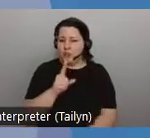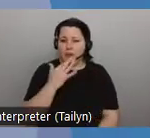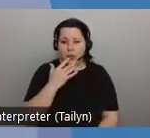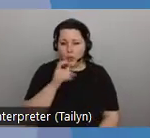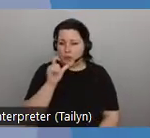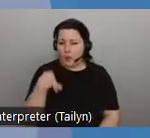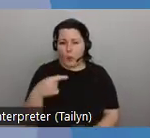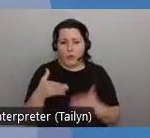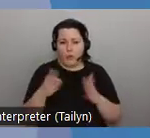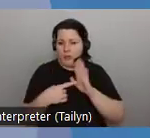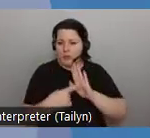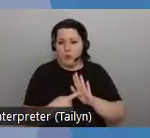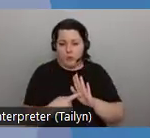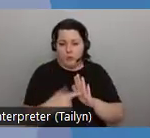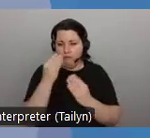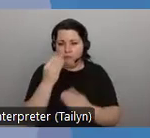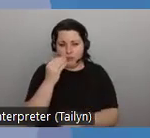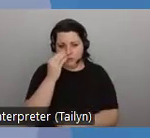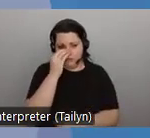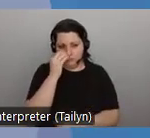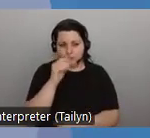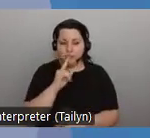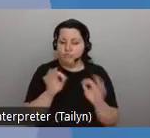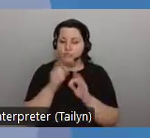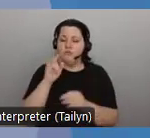It makes it a more efficient more enjoyable experience. Again we want to make sure color